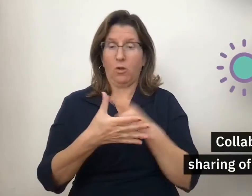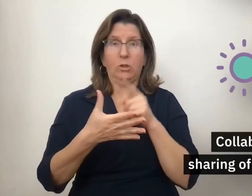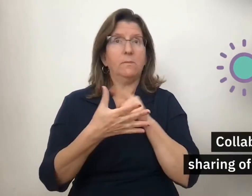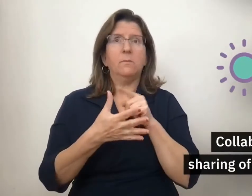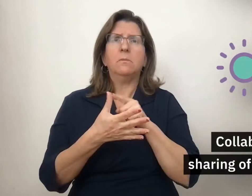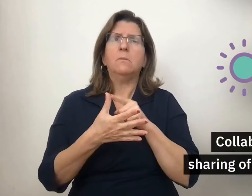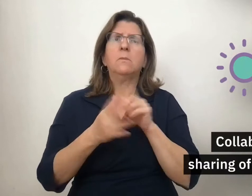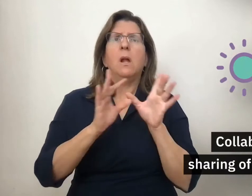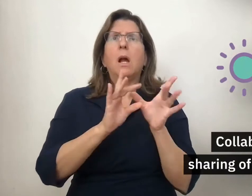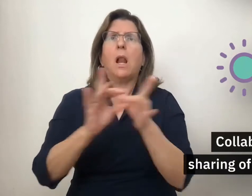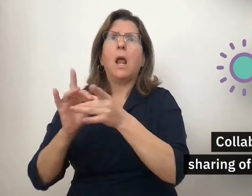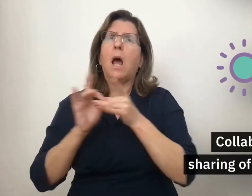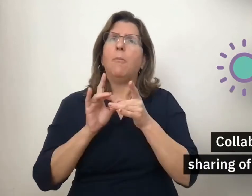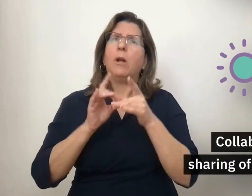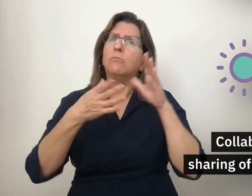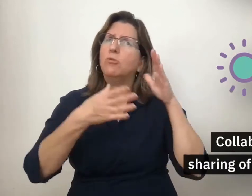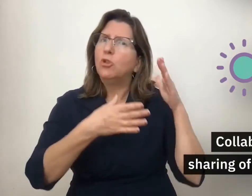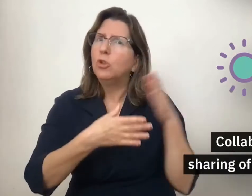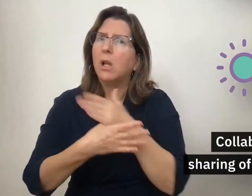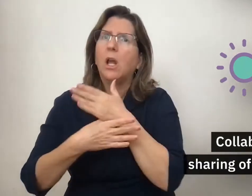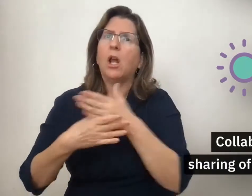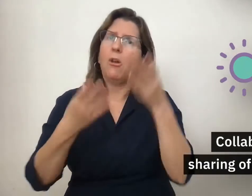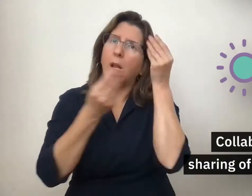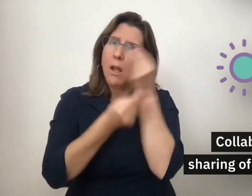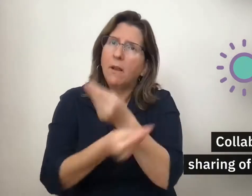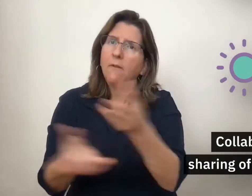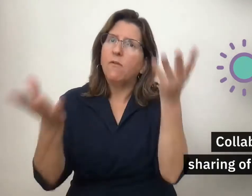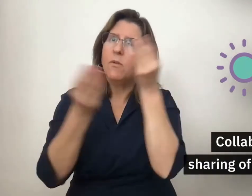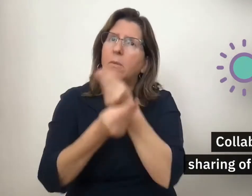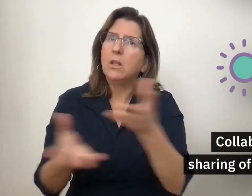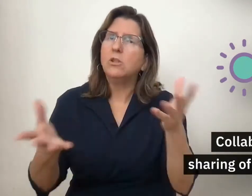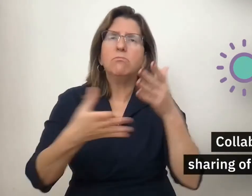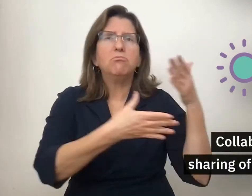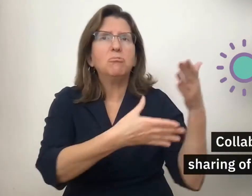The first principle of open education requires us to collaborate,